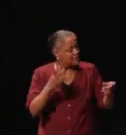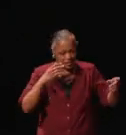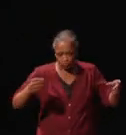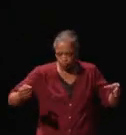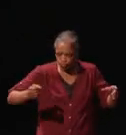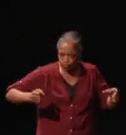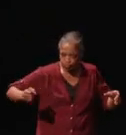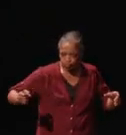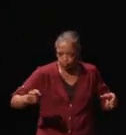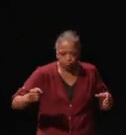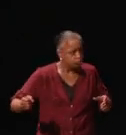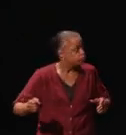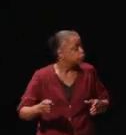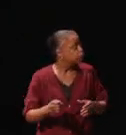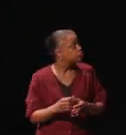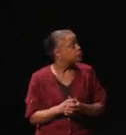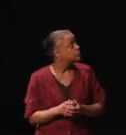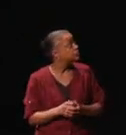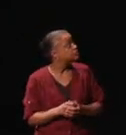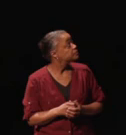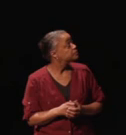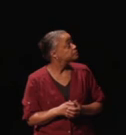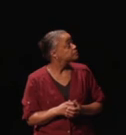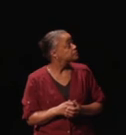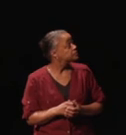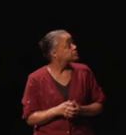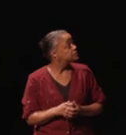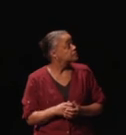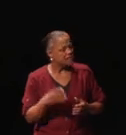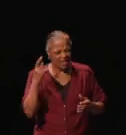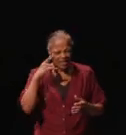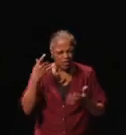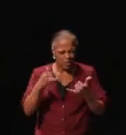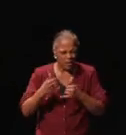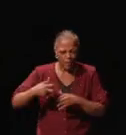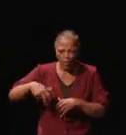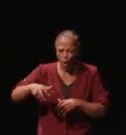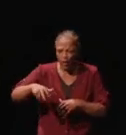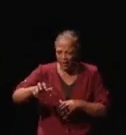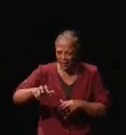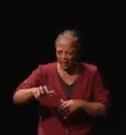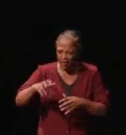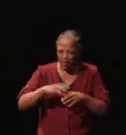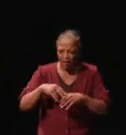I think on the left. I think they're playing bowling on the Atari VCS.